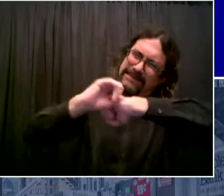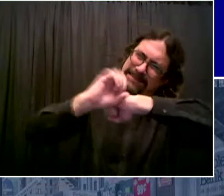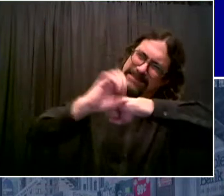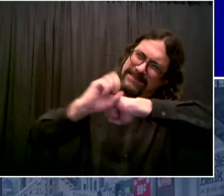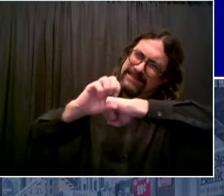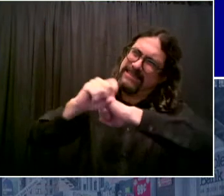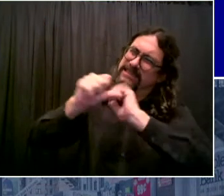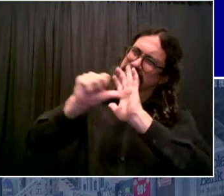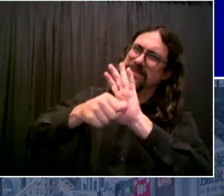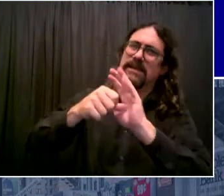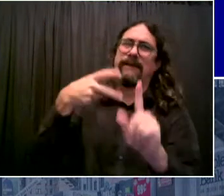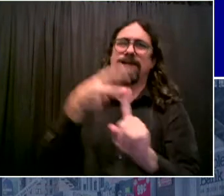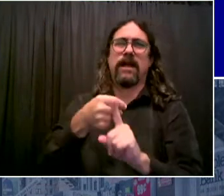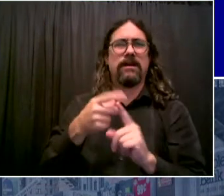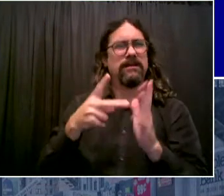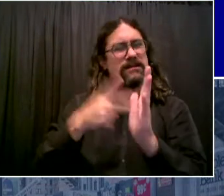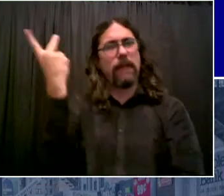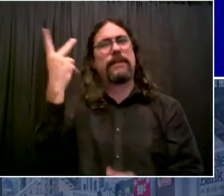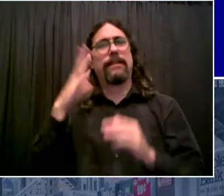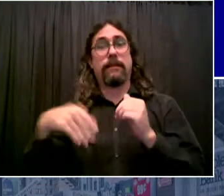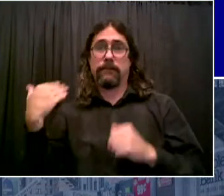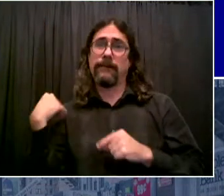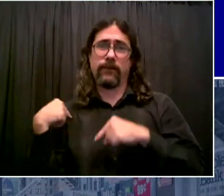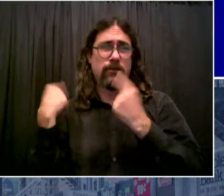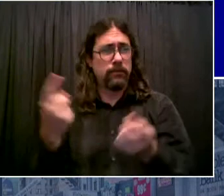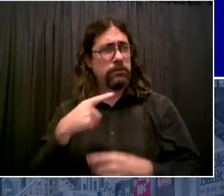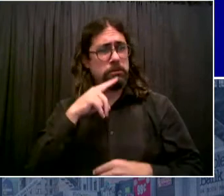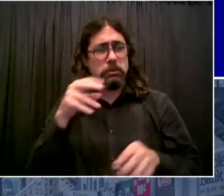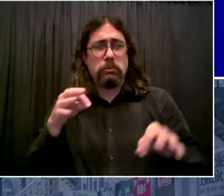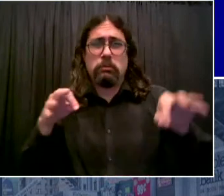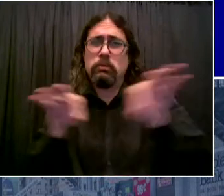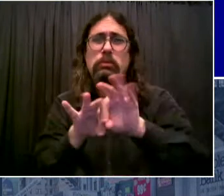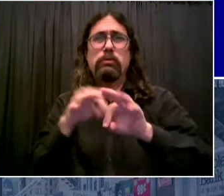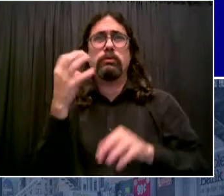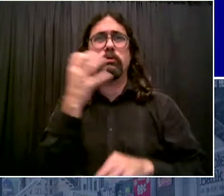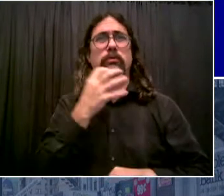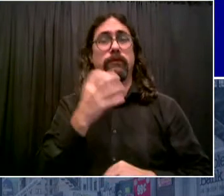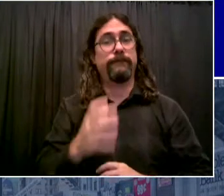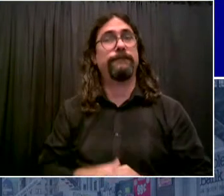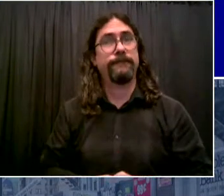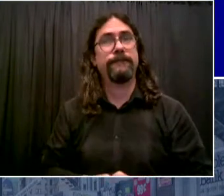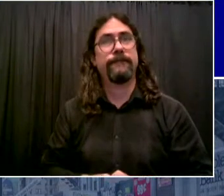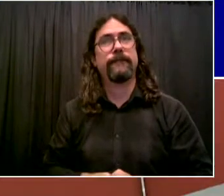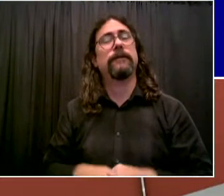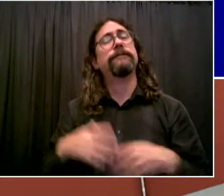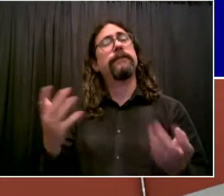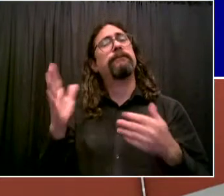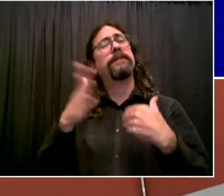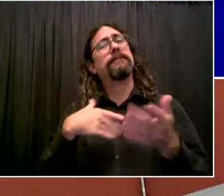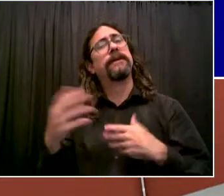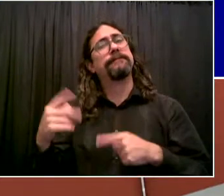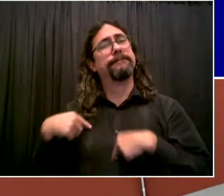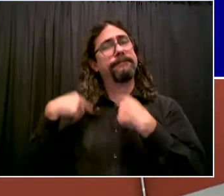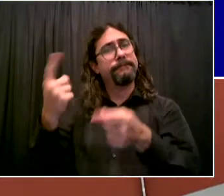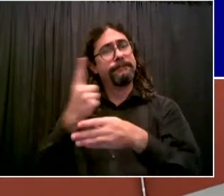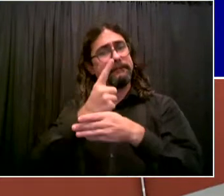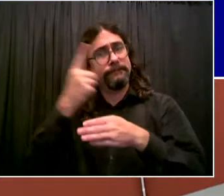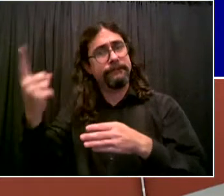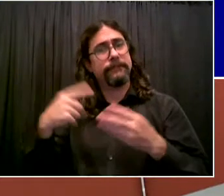BRING THE CITY FORWARD. AS THIS WONDERFUL WEEK IN THE BRONX HAS